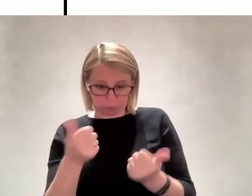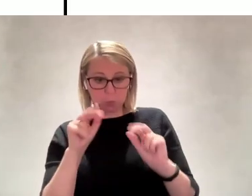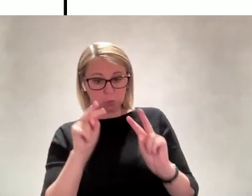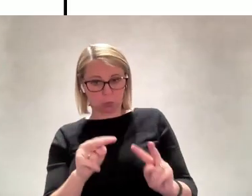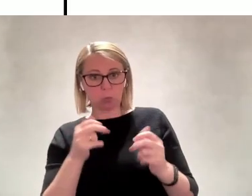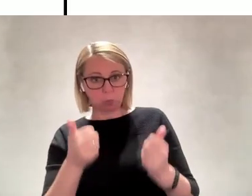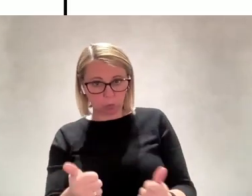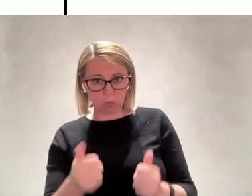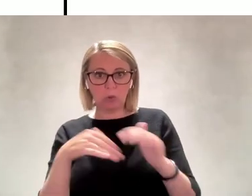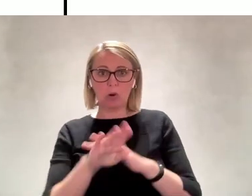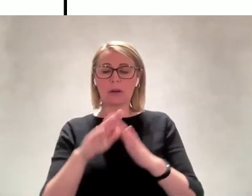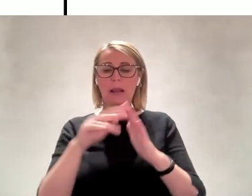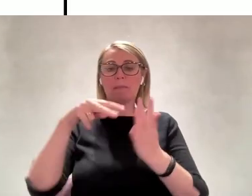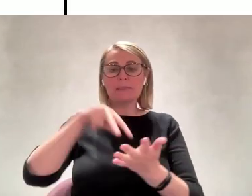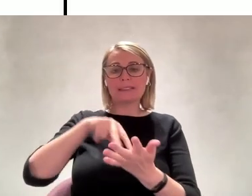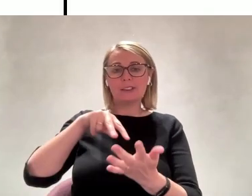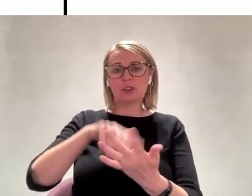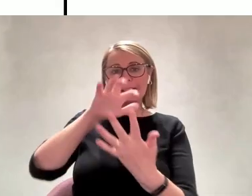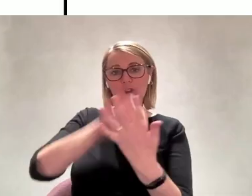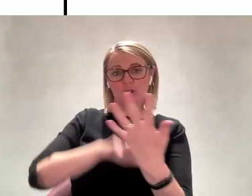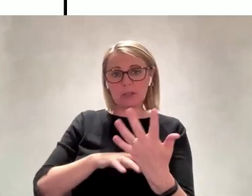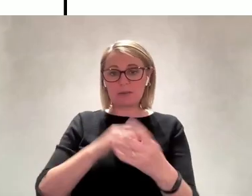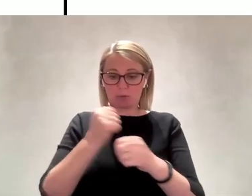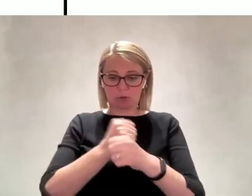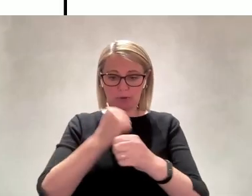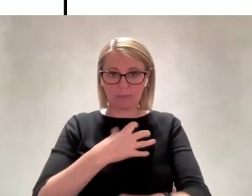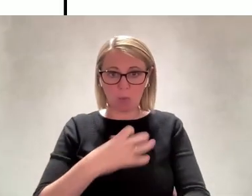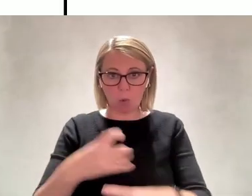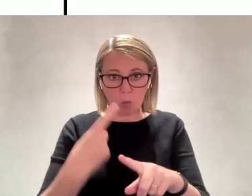The position descriptions were generated more quickly.